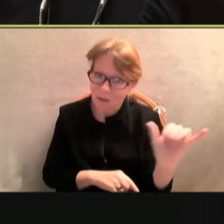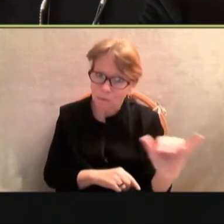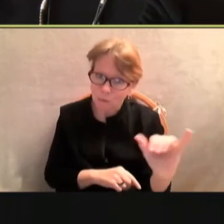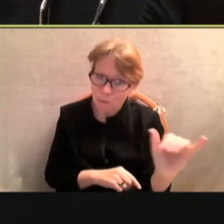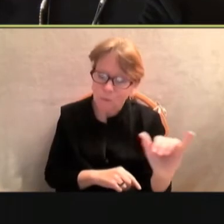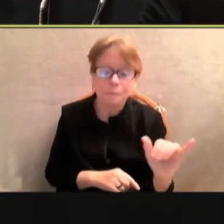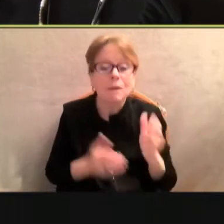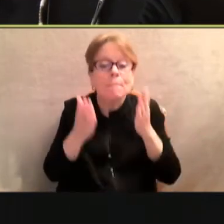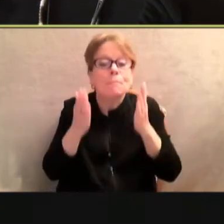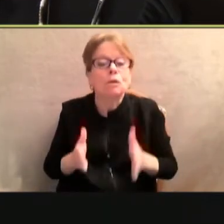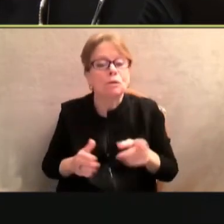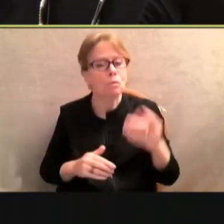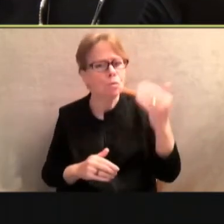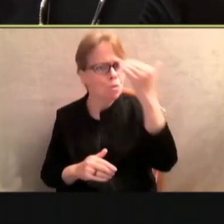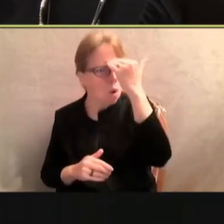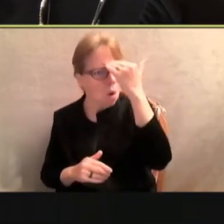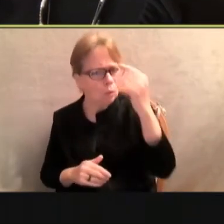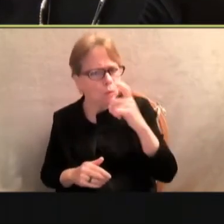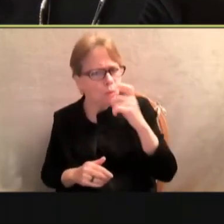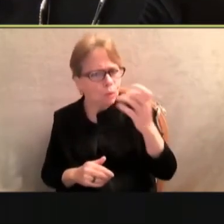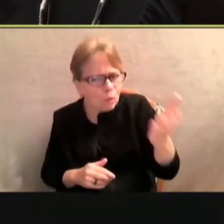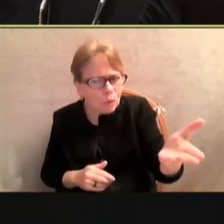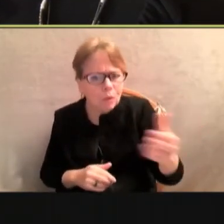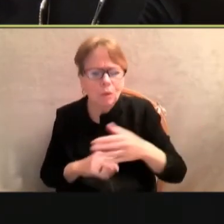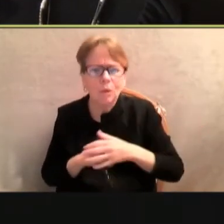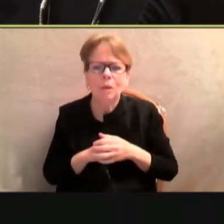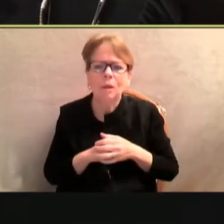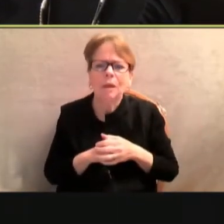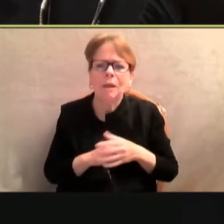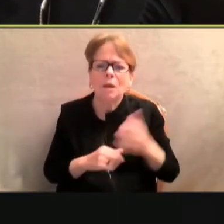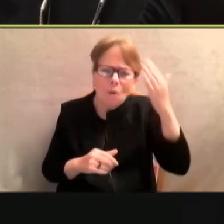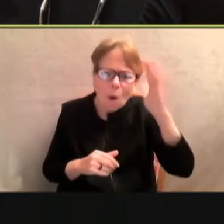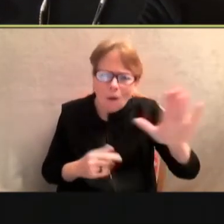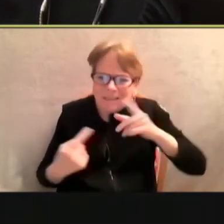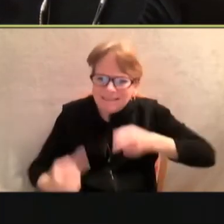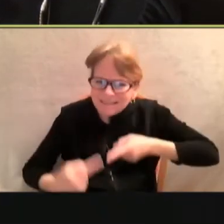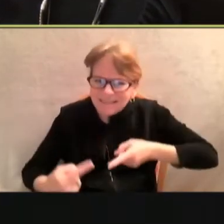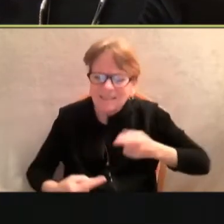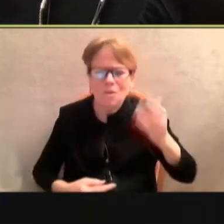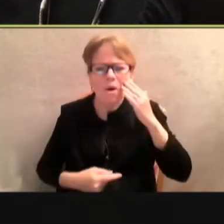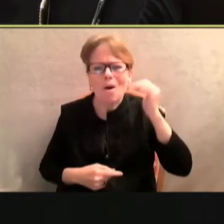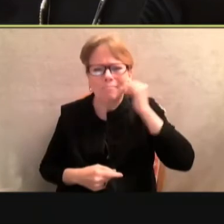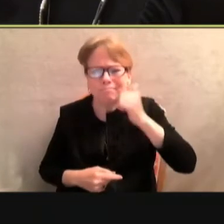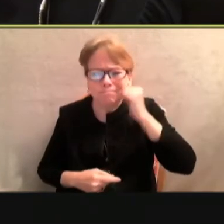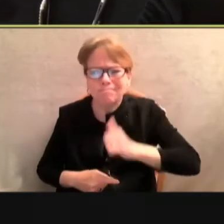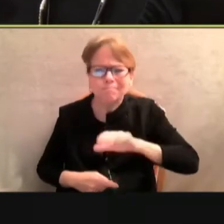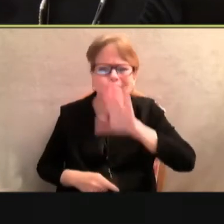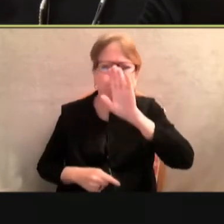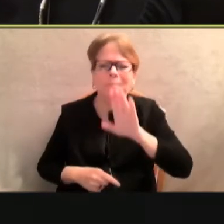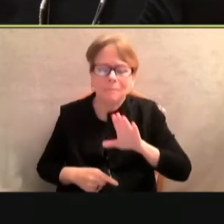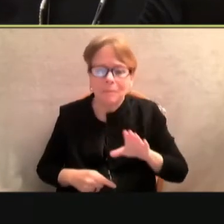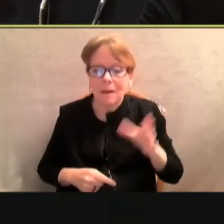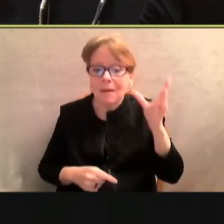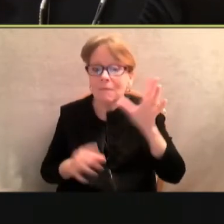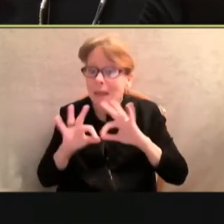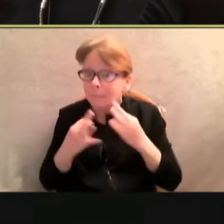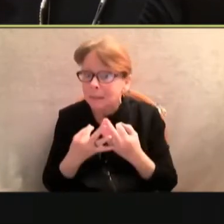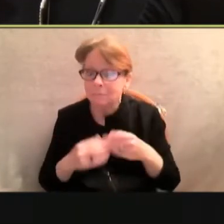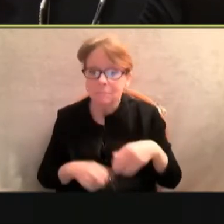to them. So that could be family members, parents, your spouse, your siblings, it could